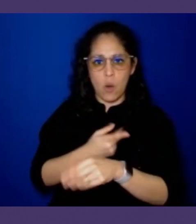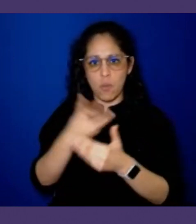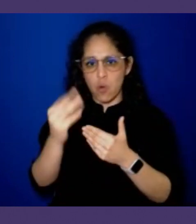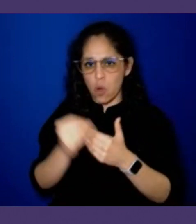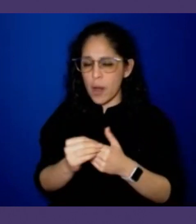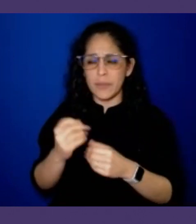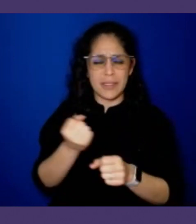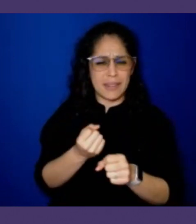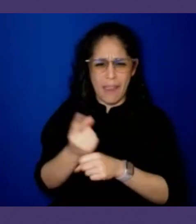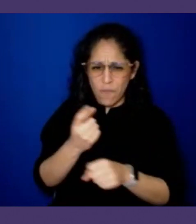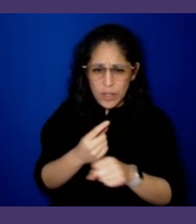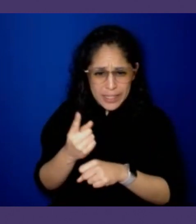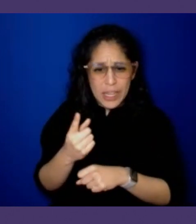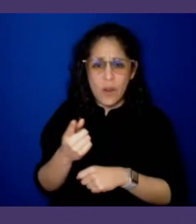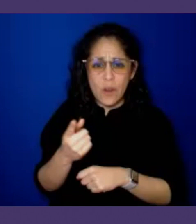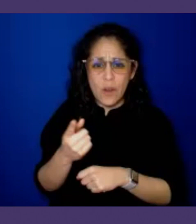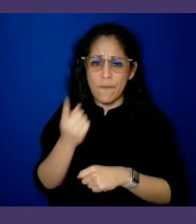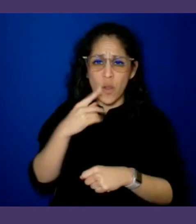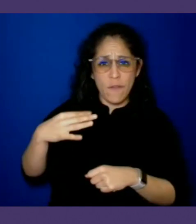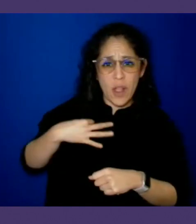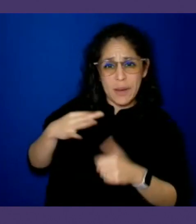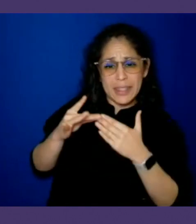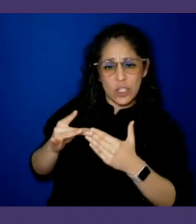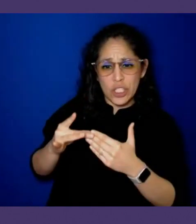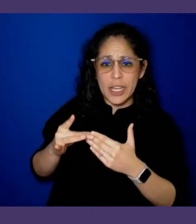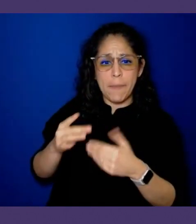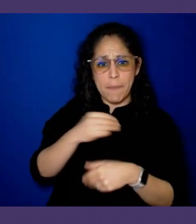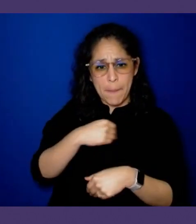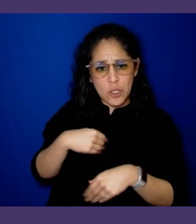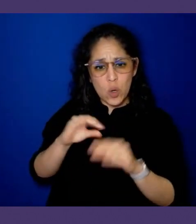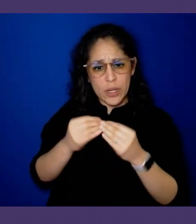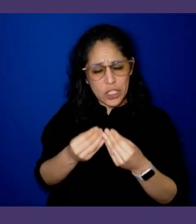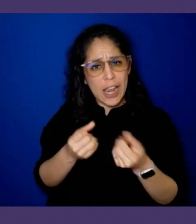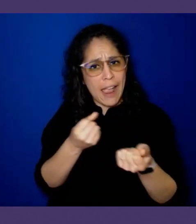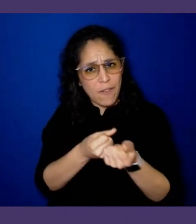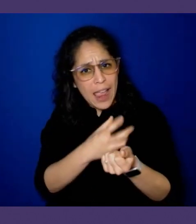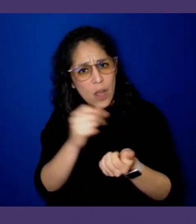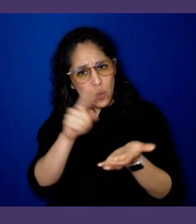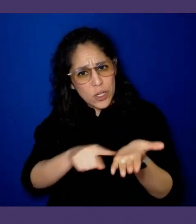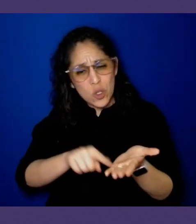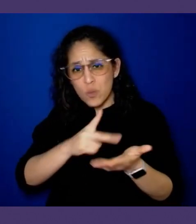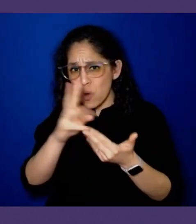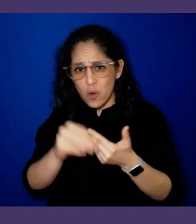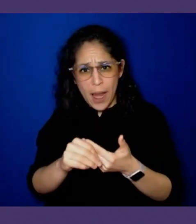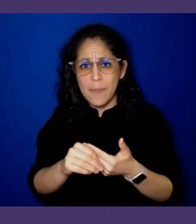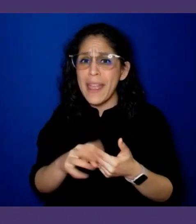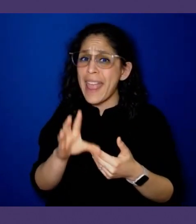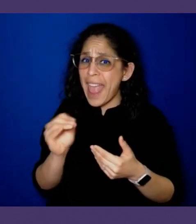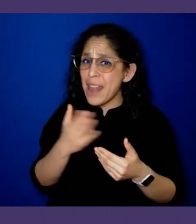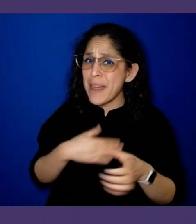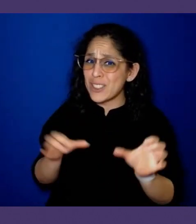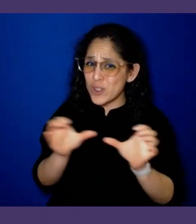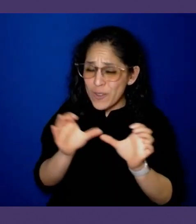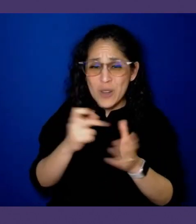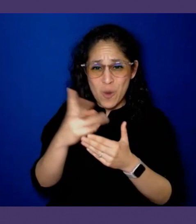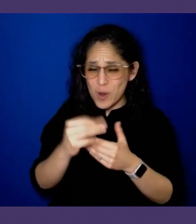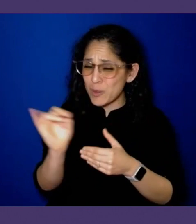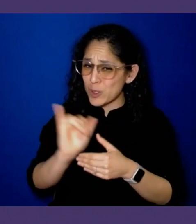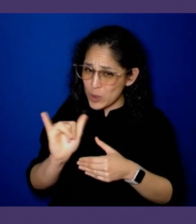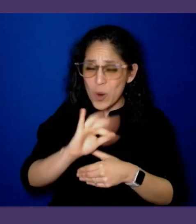the membership organization or advocacy in our research programs, as well as all of my certification programs. On our staff side though,